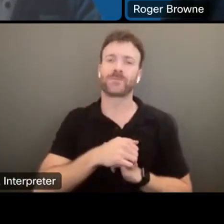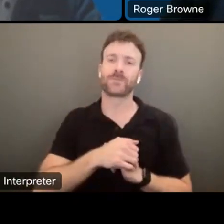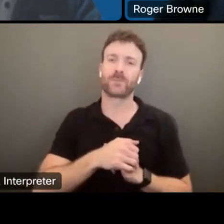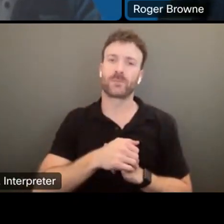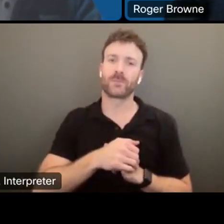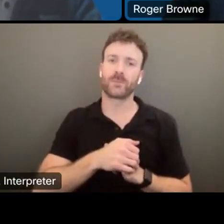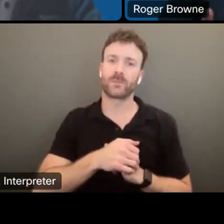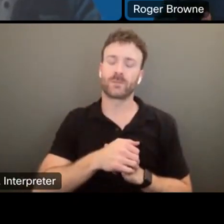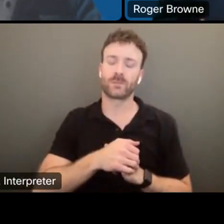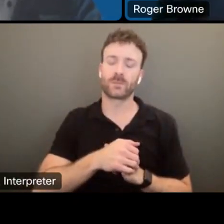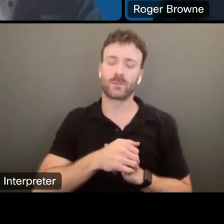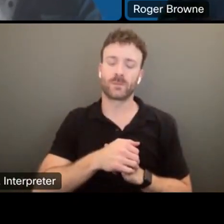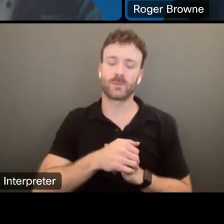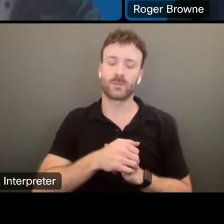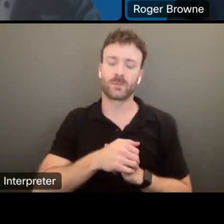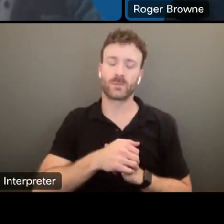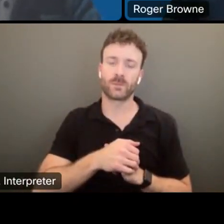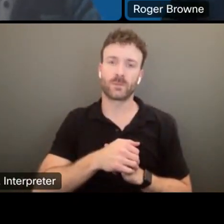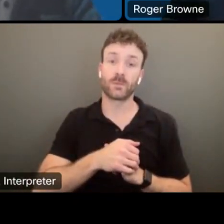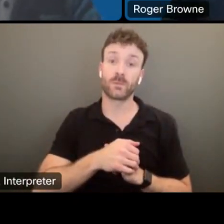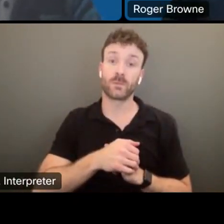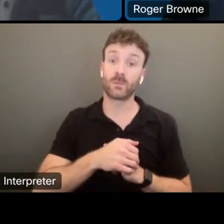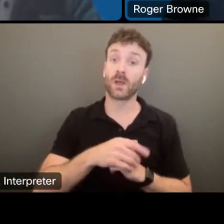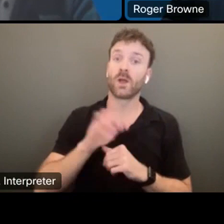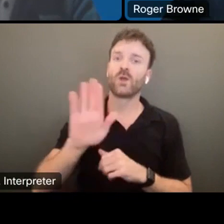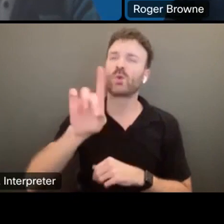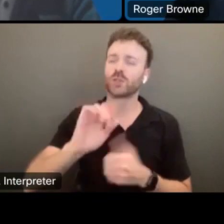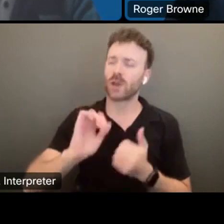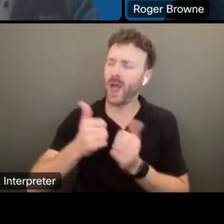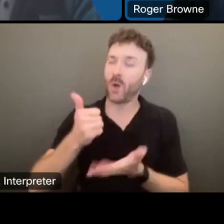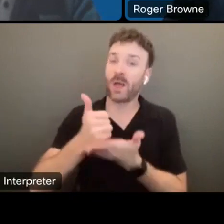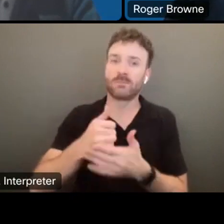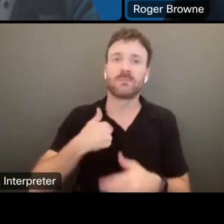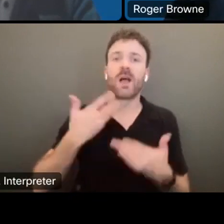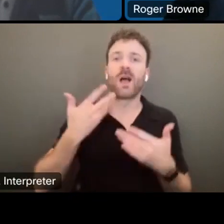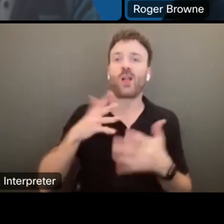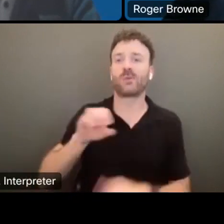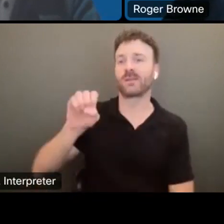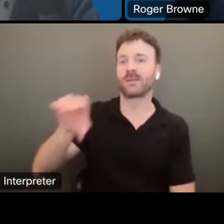When it comes to where you can help, I've already given direction to Nathan and you